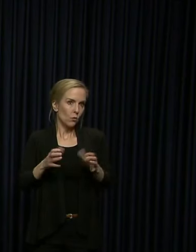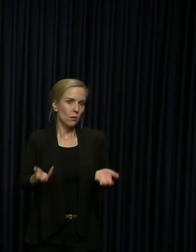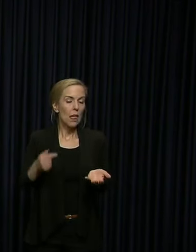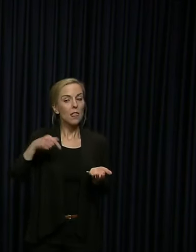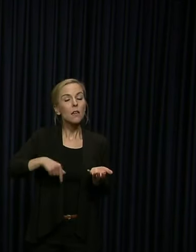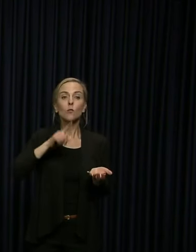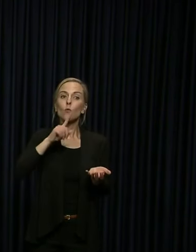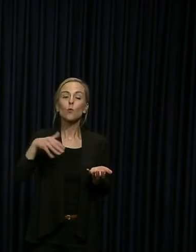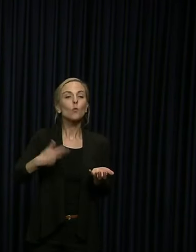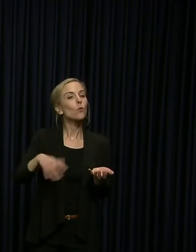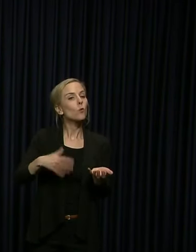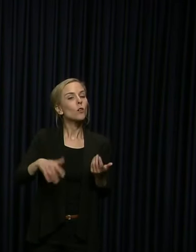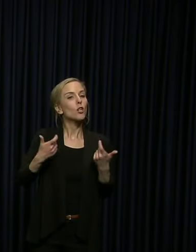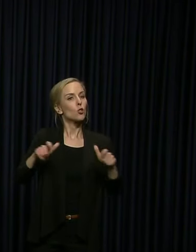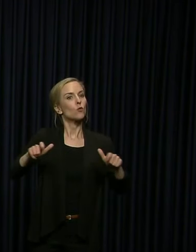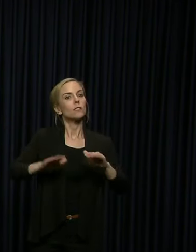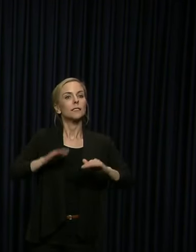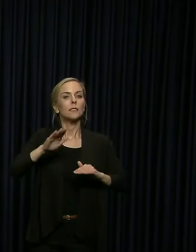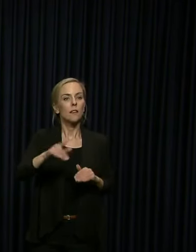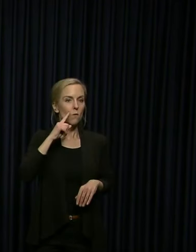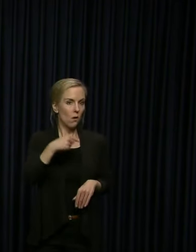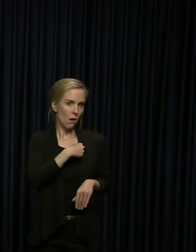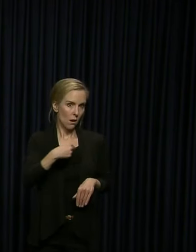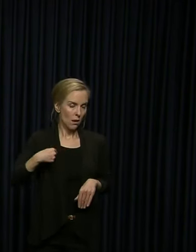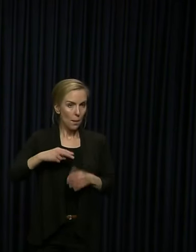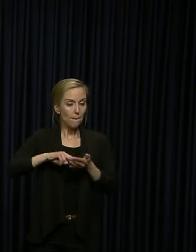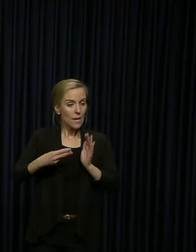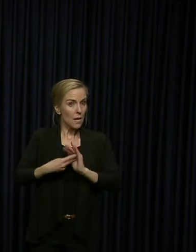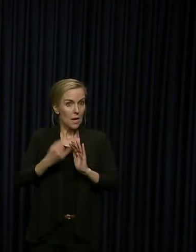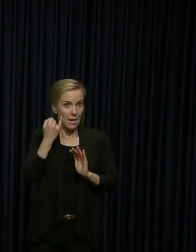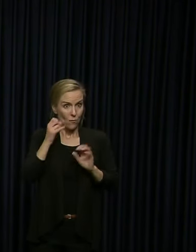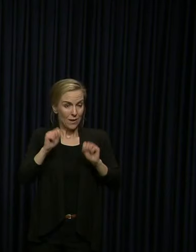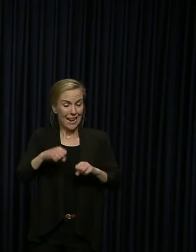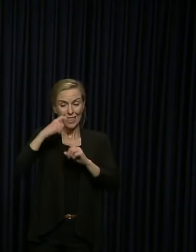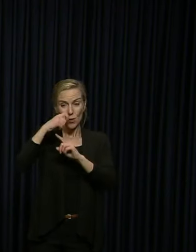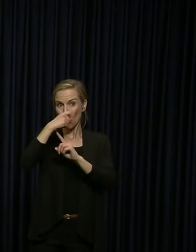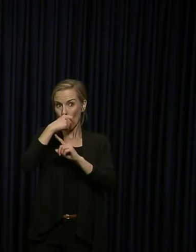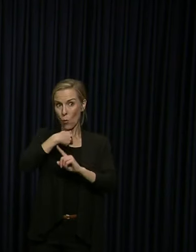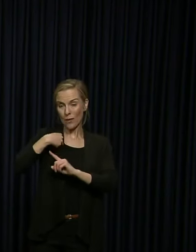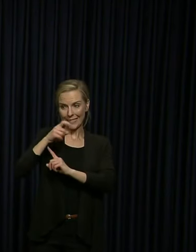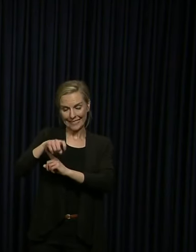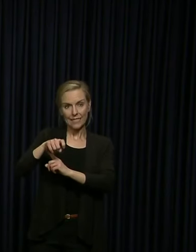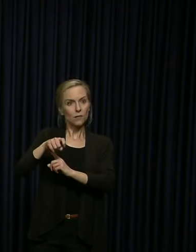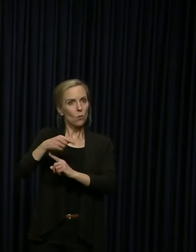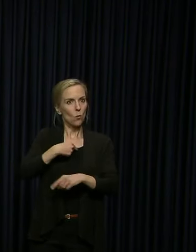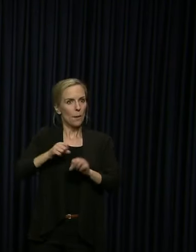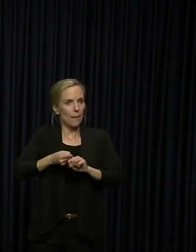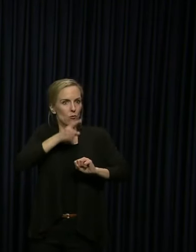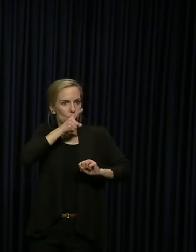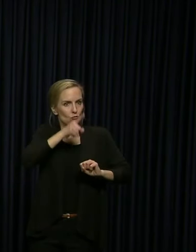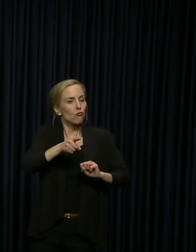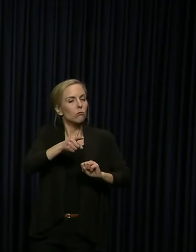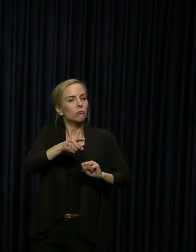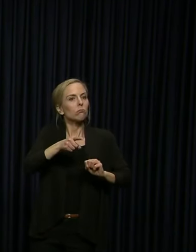OR 33 LABS THAT REPORT AND THEN WE HAVE 60 PLUS LOCAL HEALTH DEPARTMENTS.